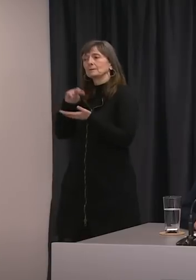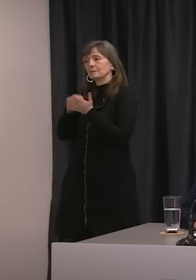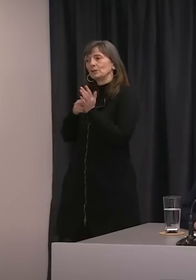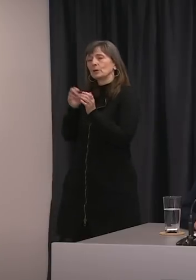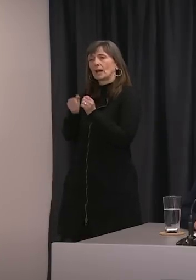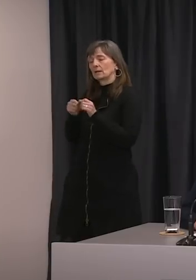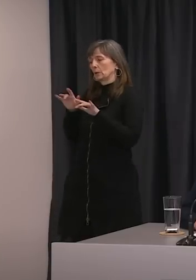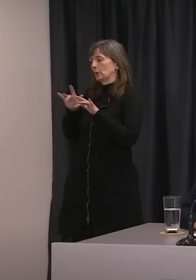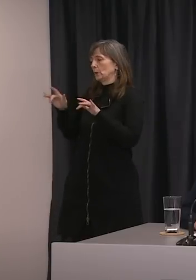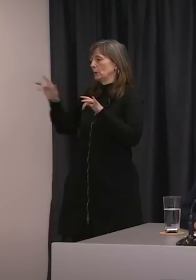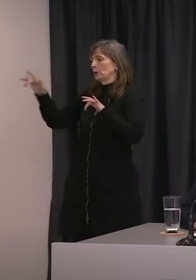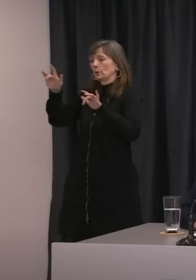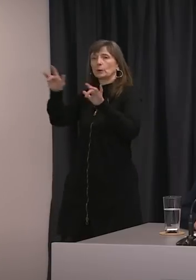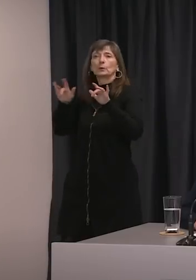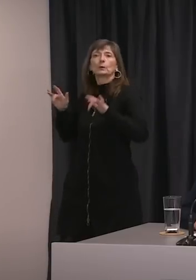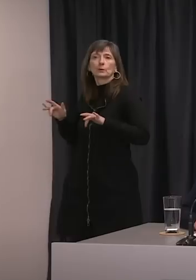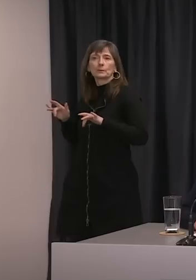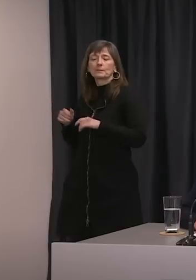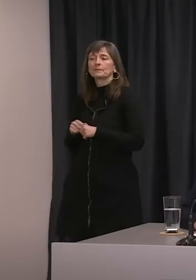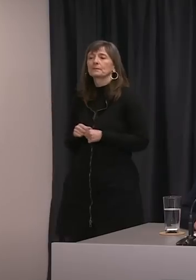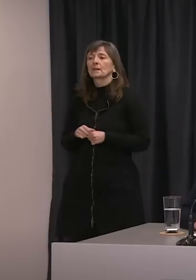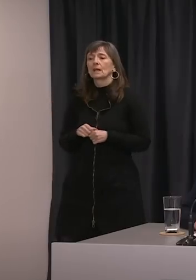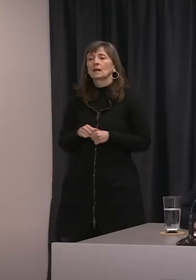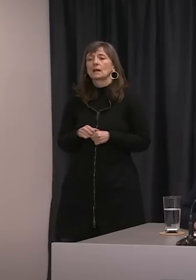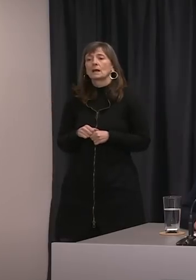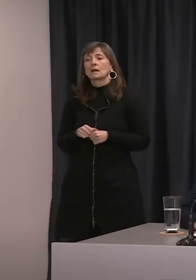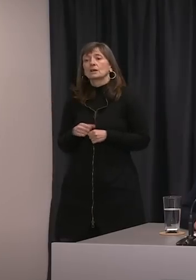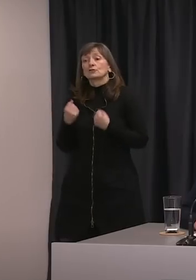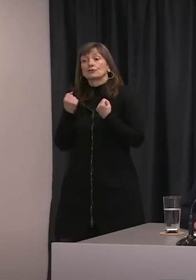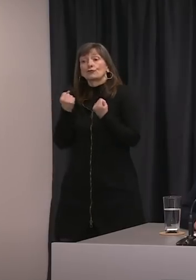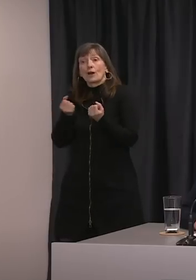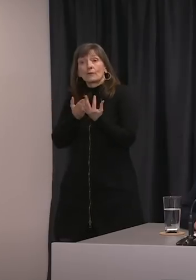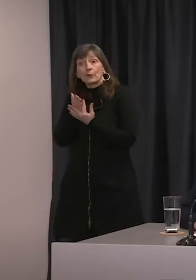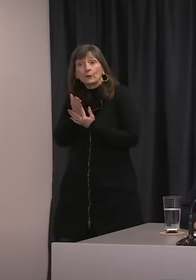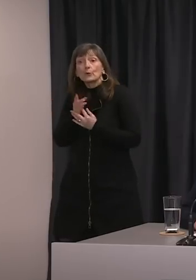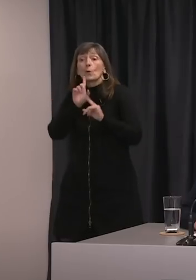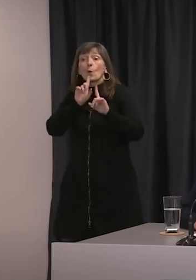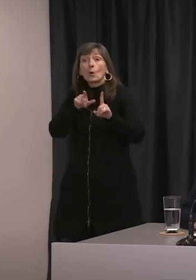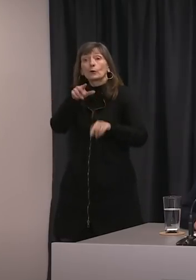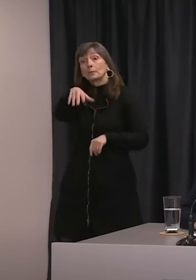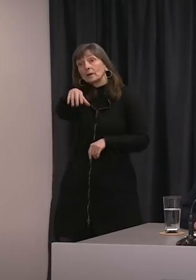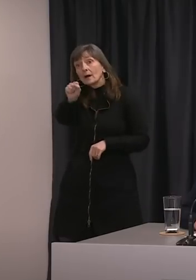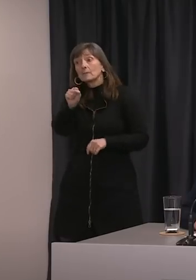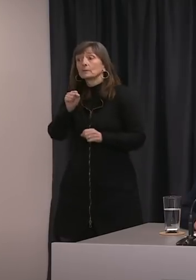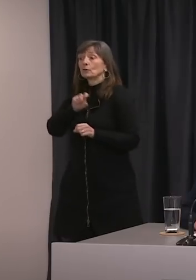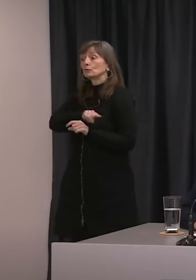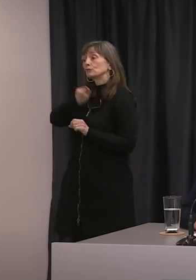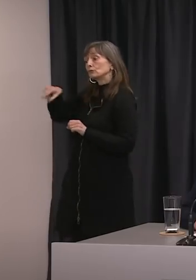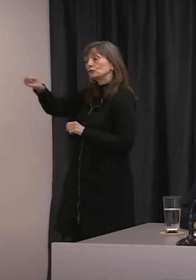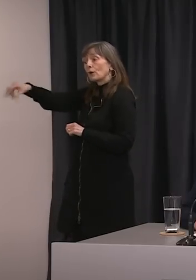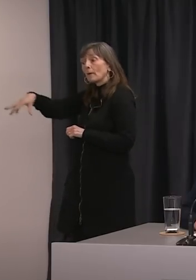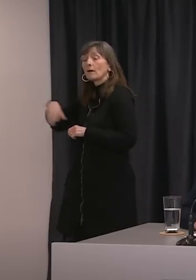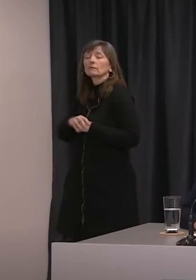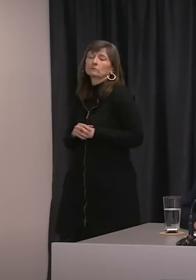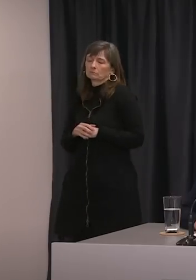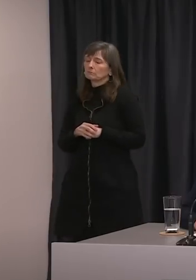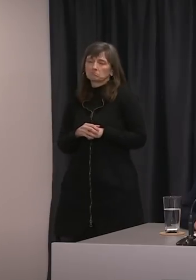WE RECOMMEND THAT RESTAURANTS HAVE 50% TO HAVE SOCIAL DISTANCING.